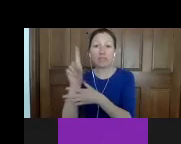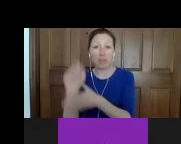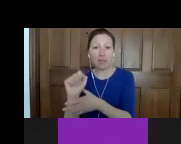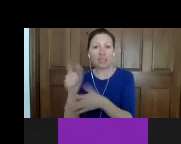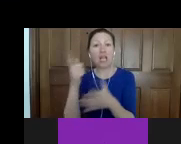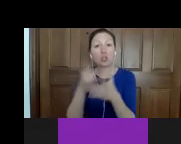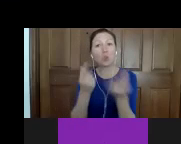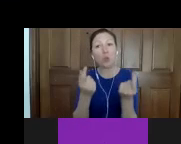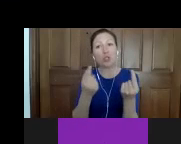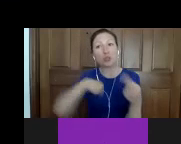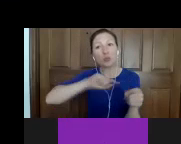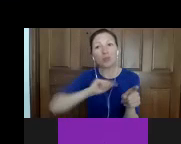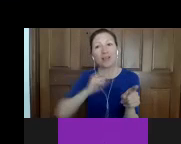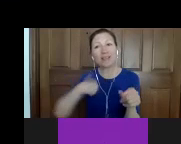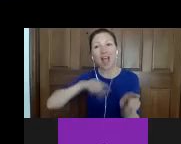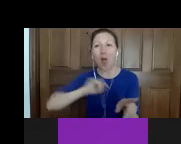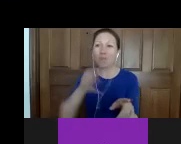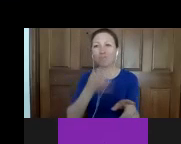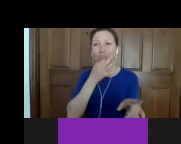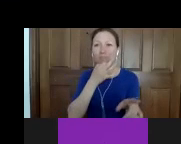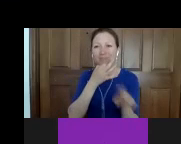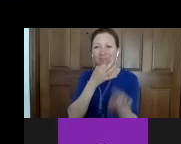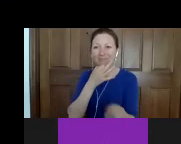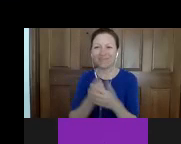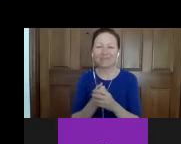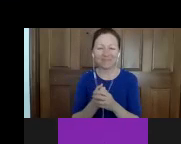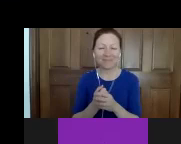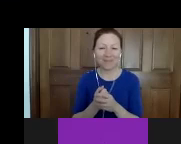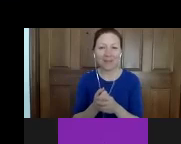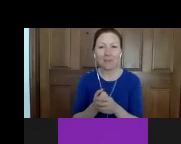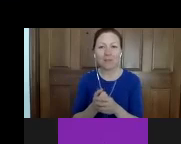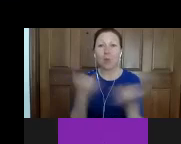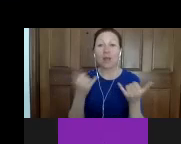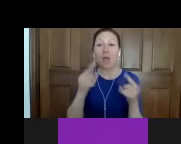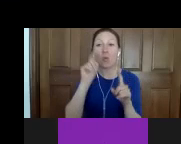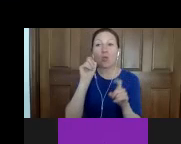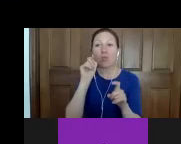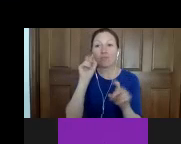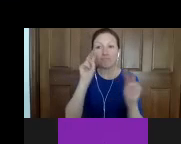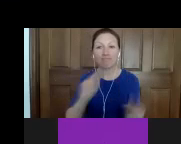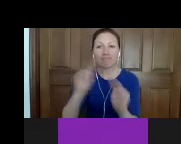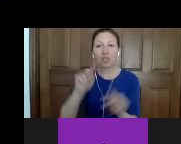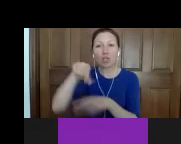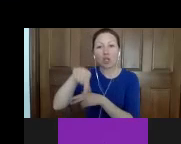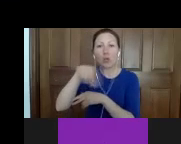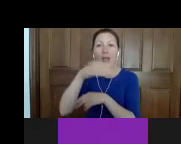So now we'll look at our Q & A and see what kinds of questions we're getting.